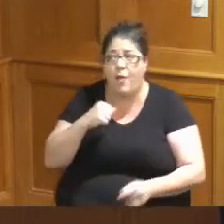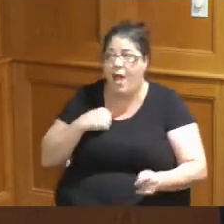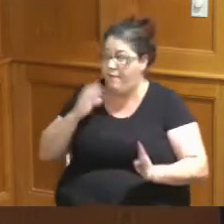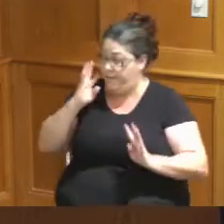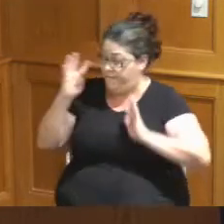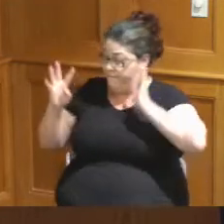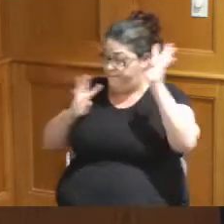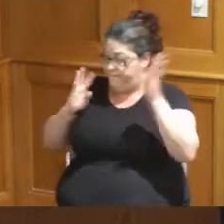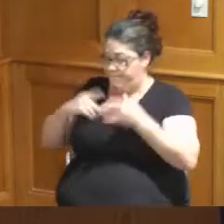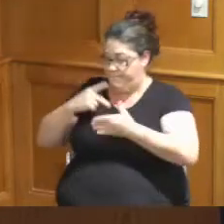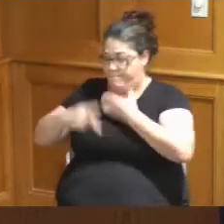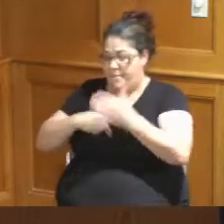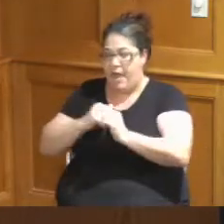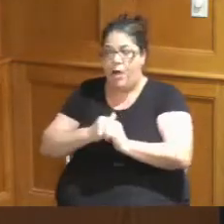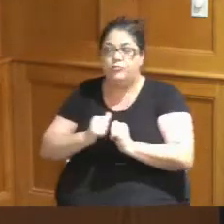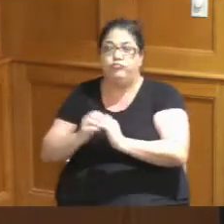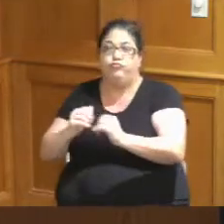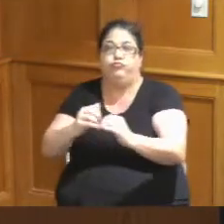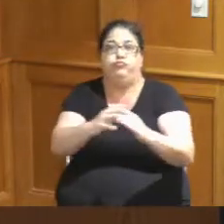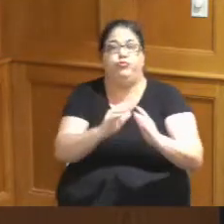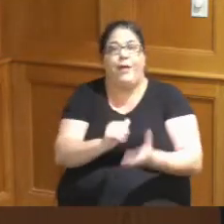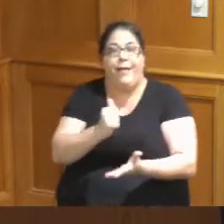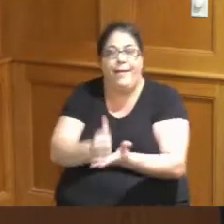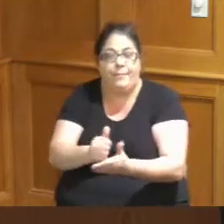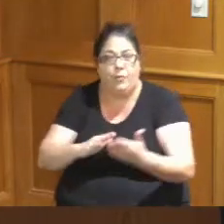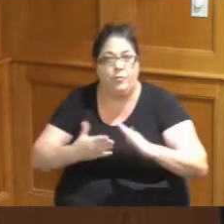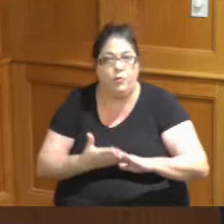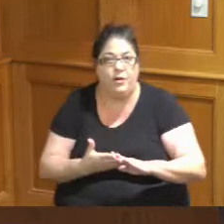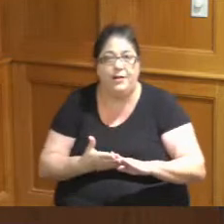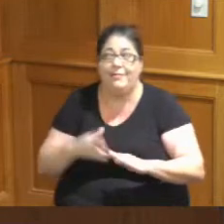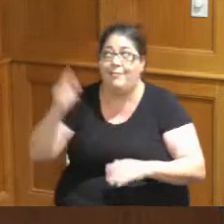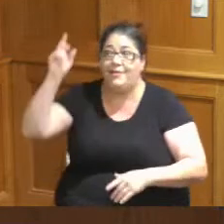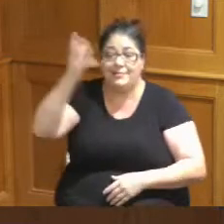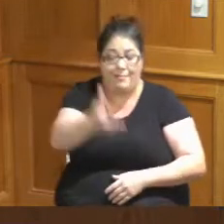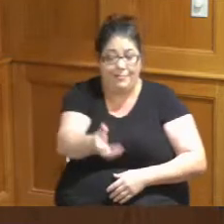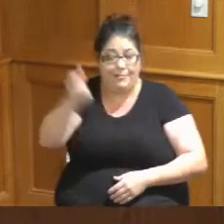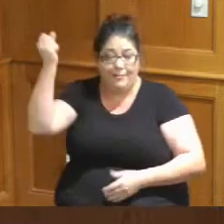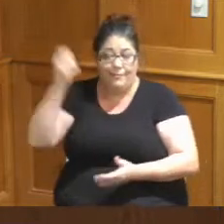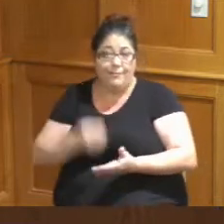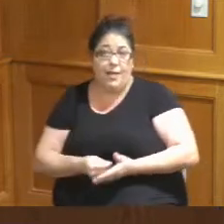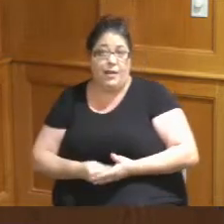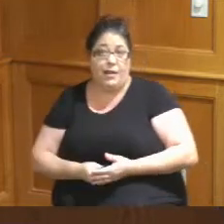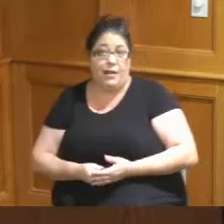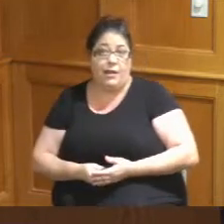been able to do and if it's one thing Washington released the money is something else when it could